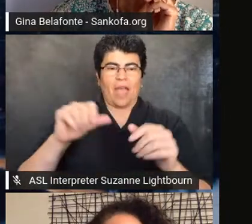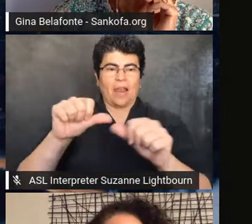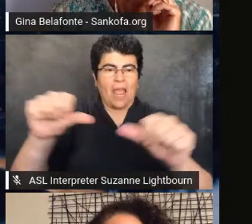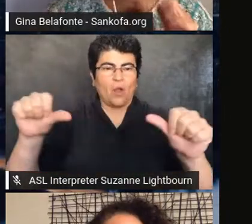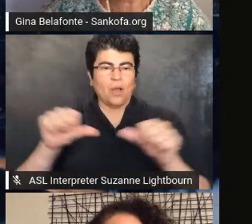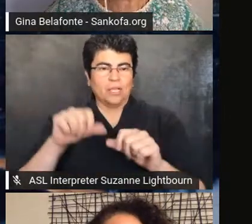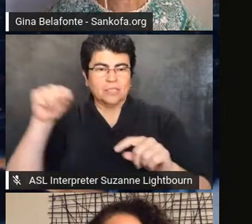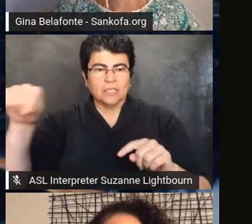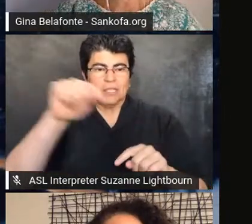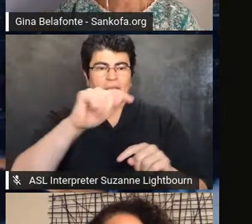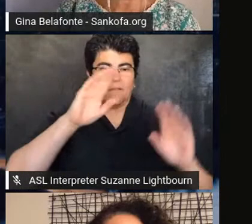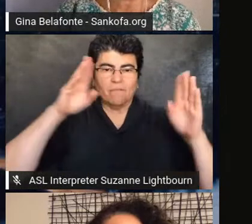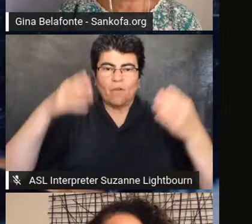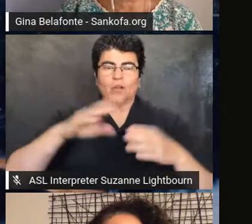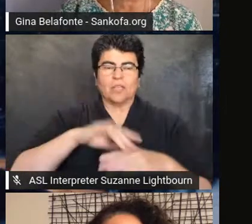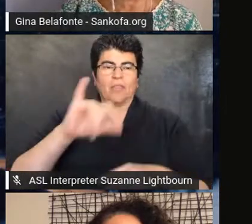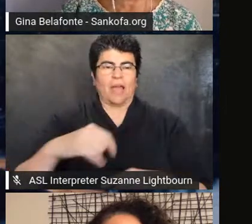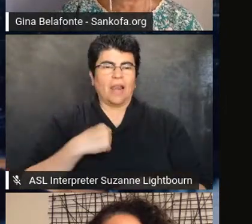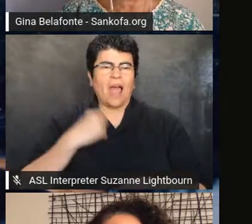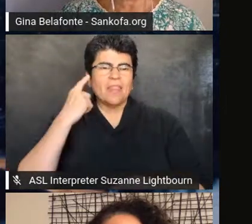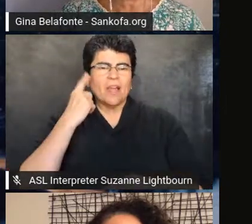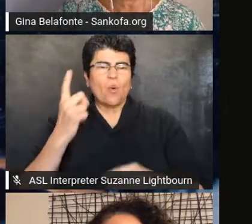And I think there's one more slide, or maybe two more.